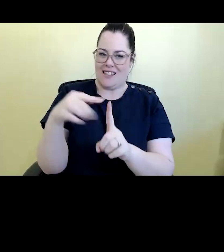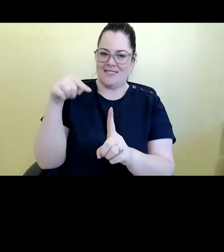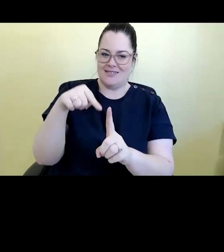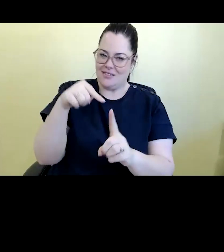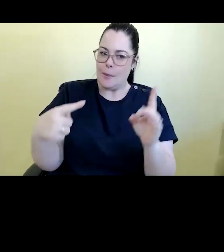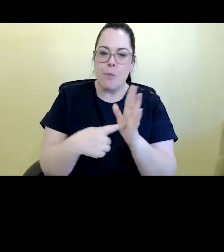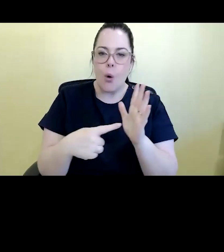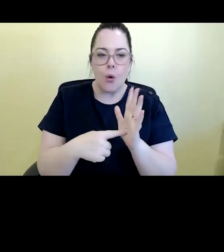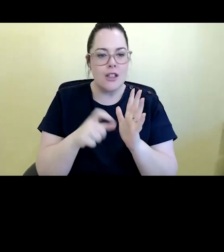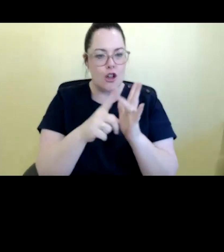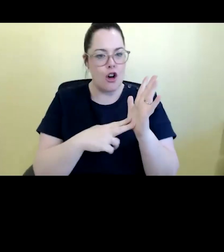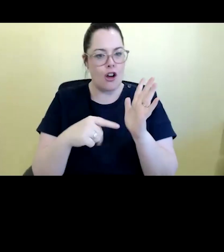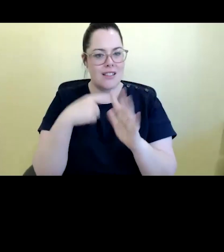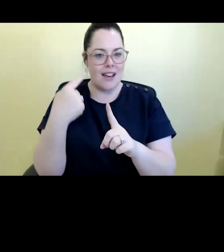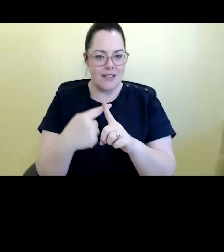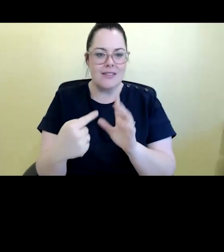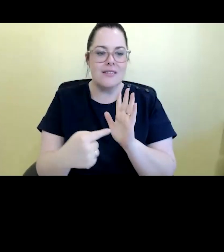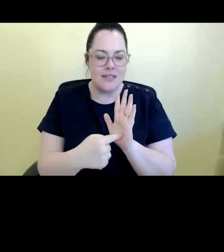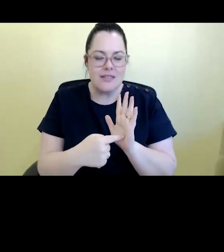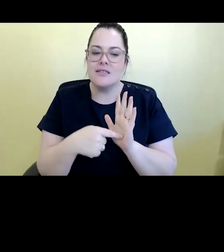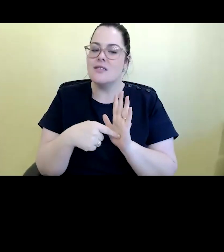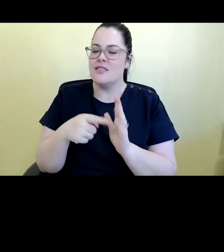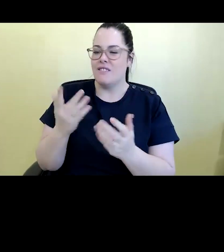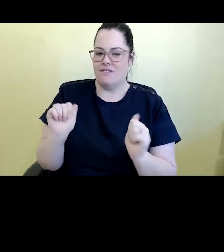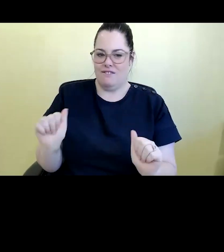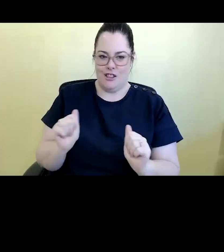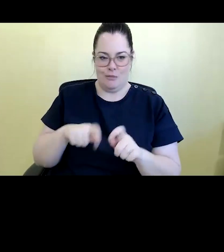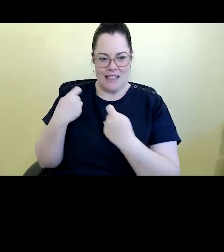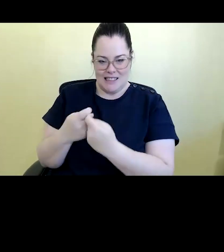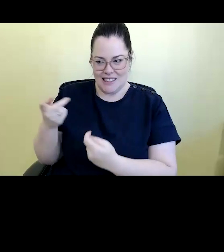These are also things Mikala and Niwa have reiterated, but we are doing it because it's